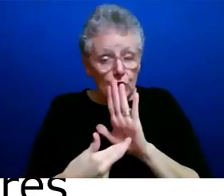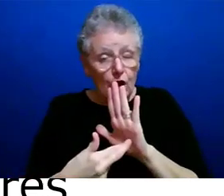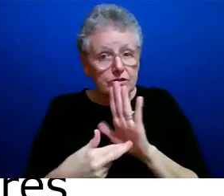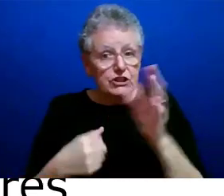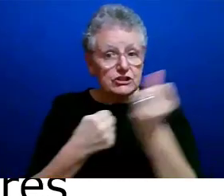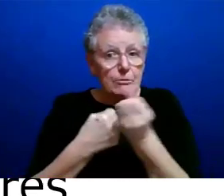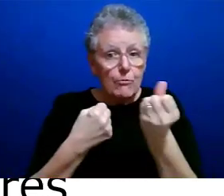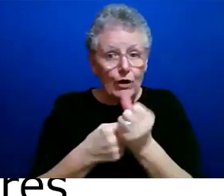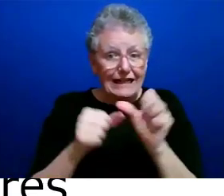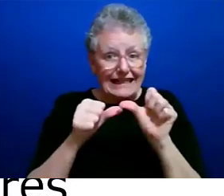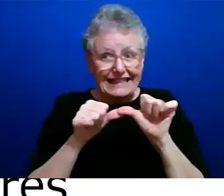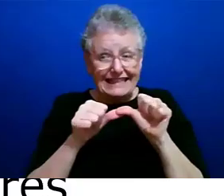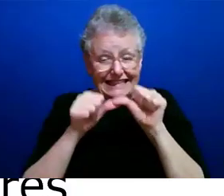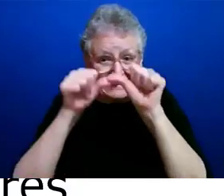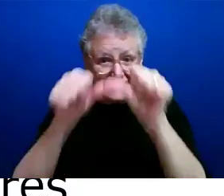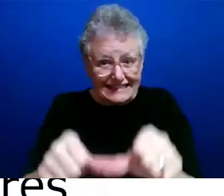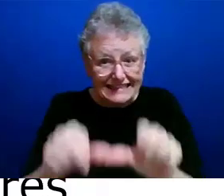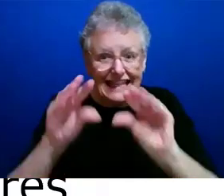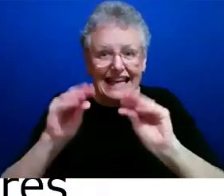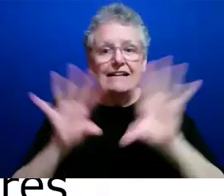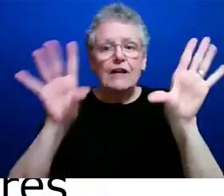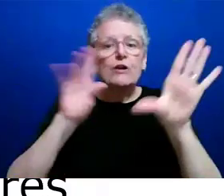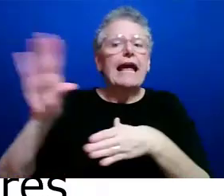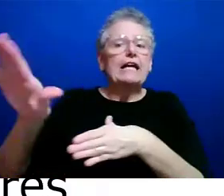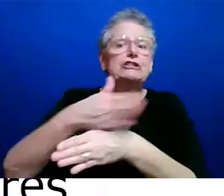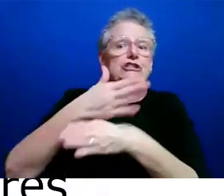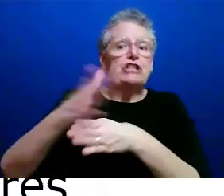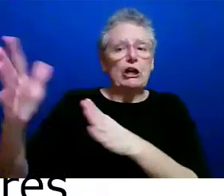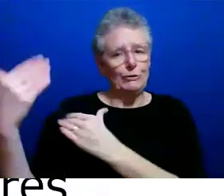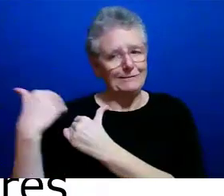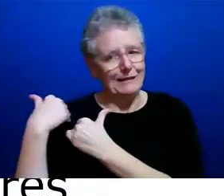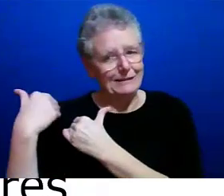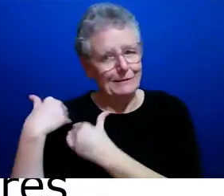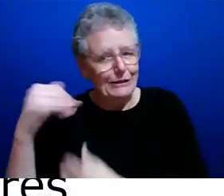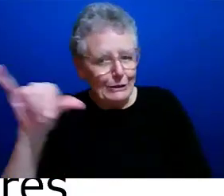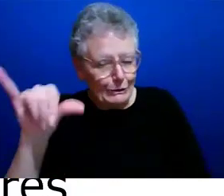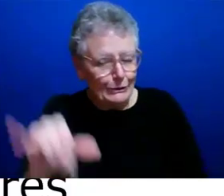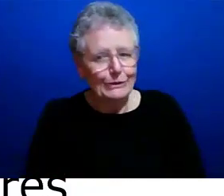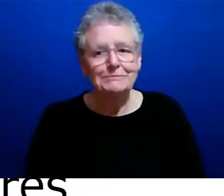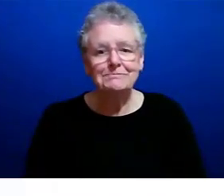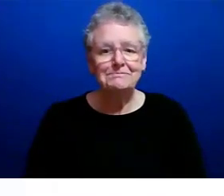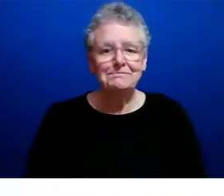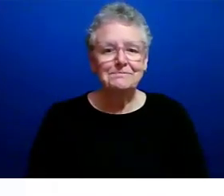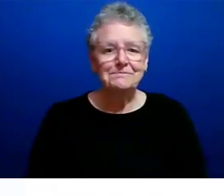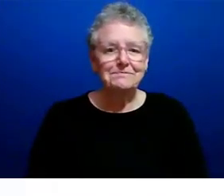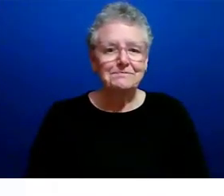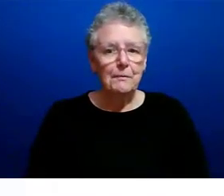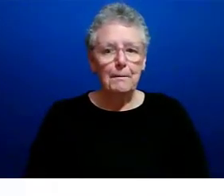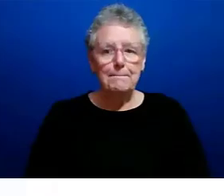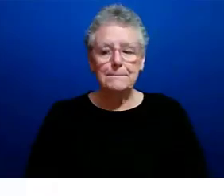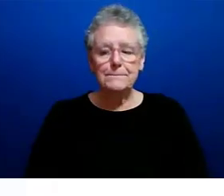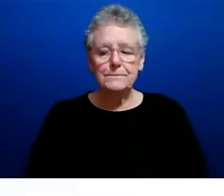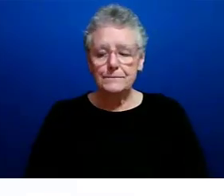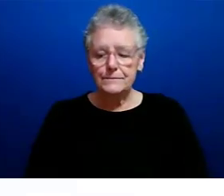clarity, and shared responsibility.